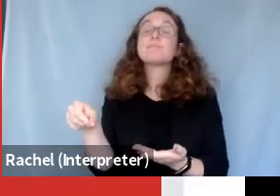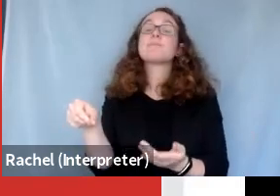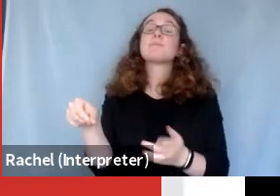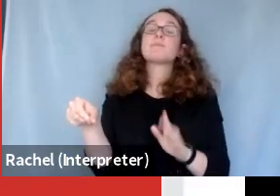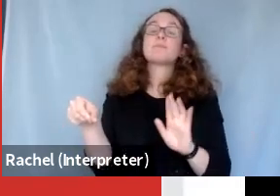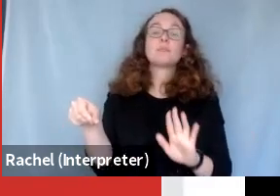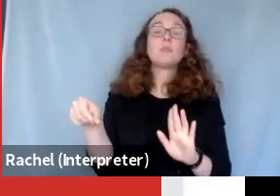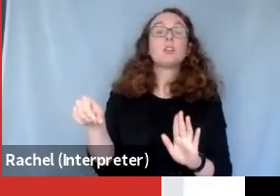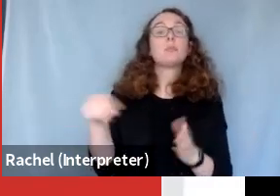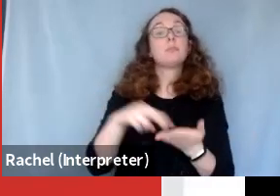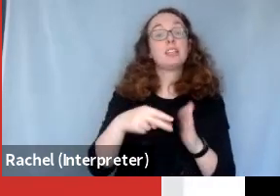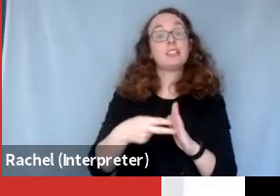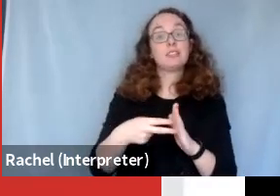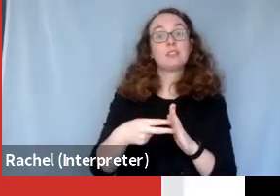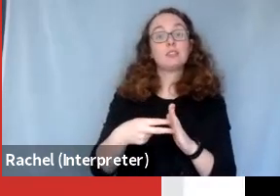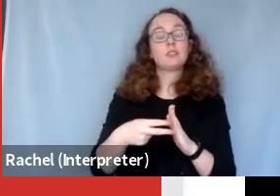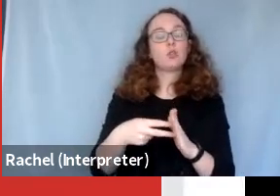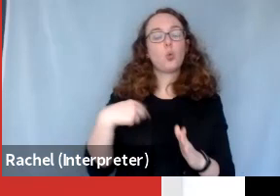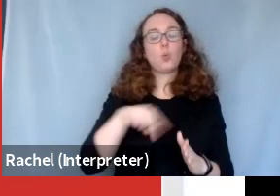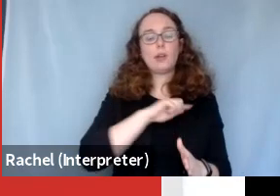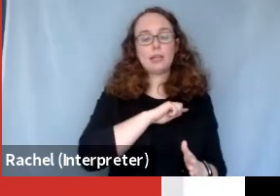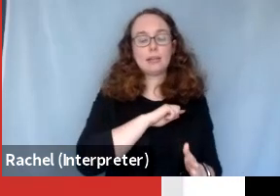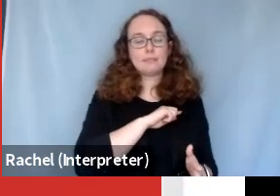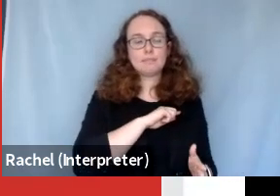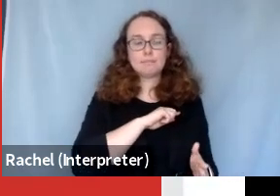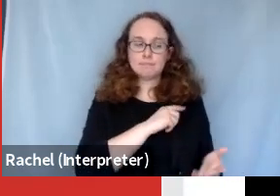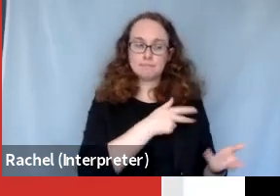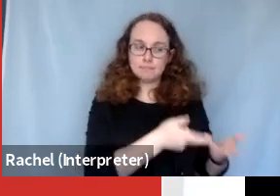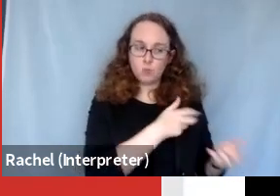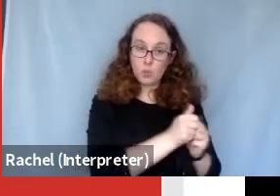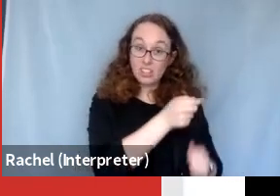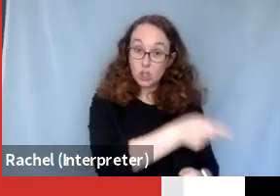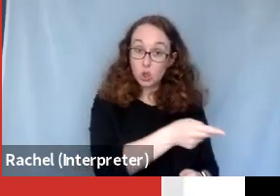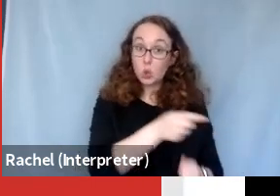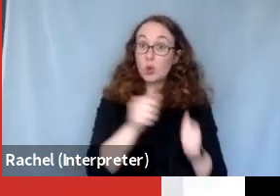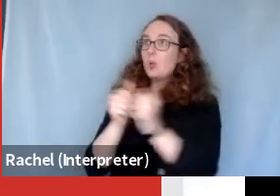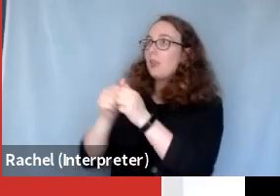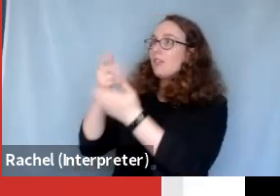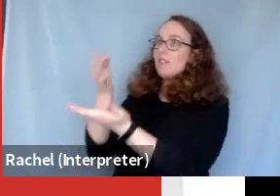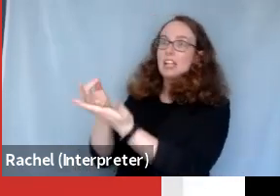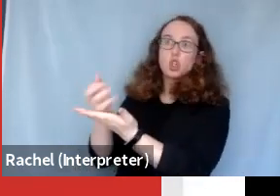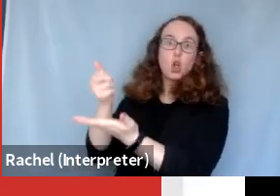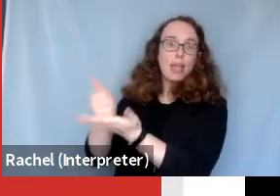partner with you and the financial aid service just to kind of get it worked out. But as long as we have verification at